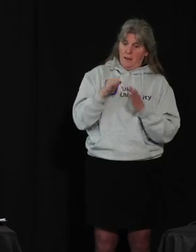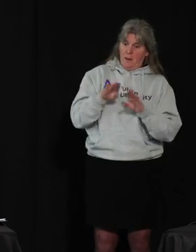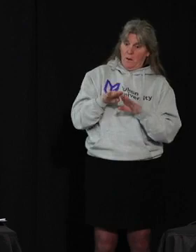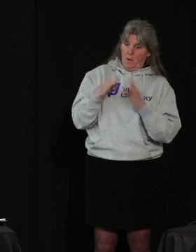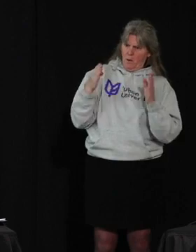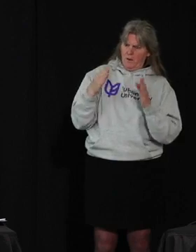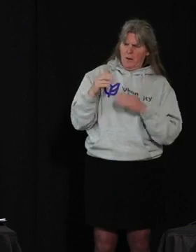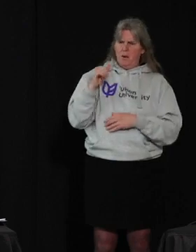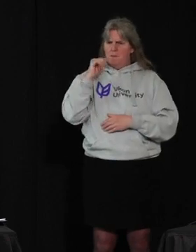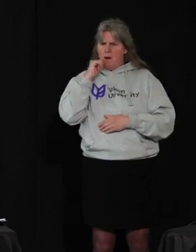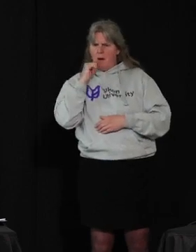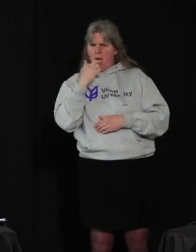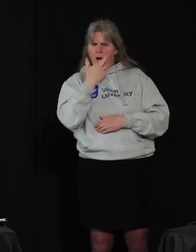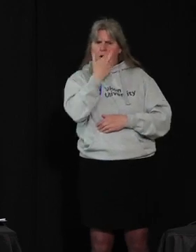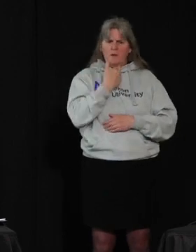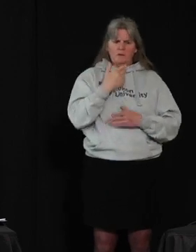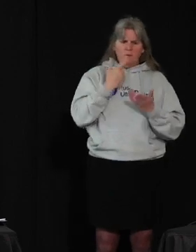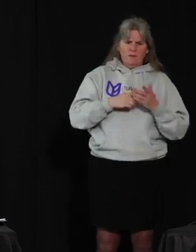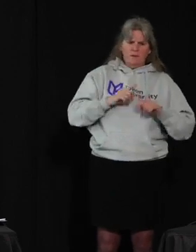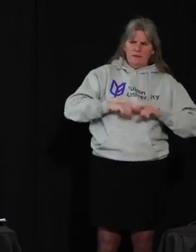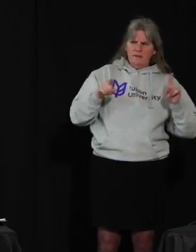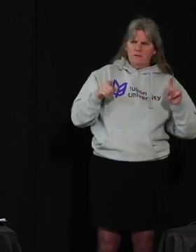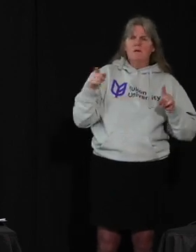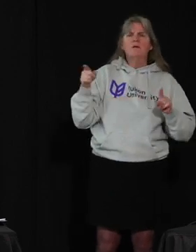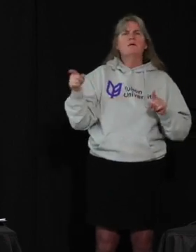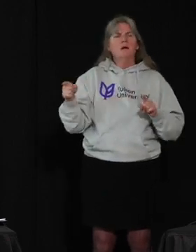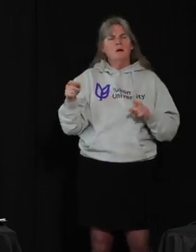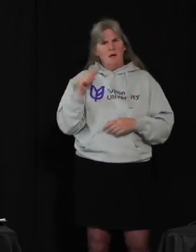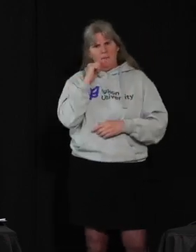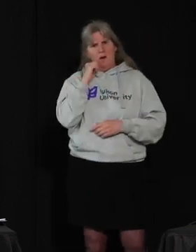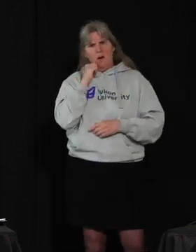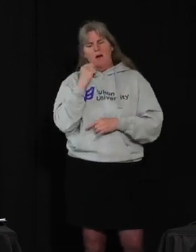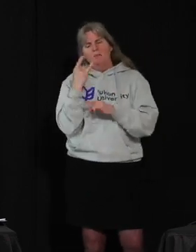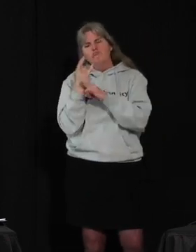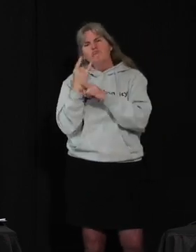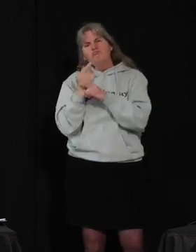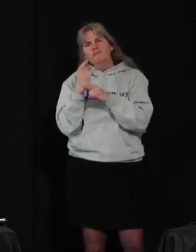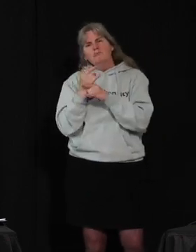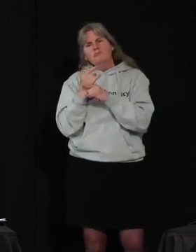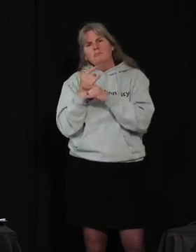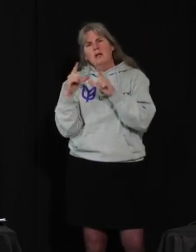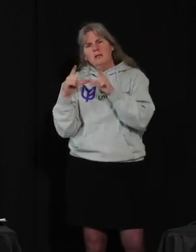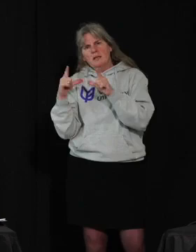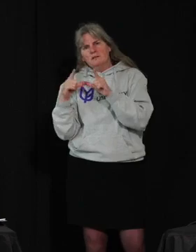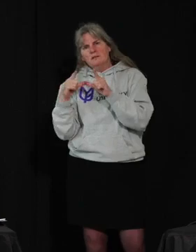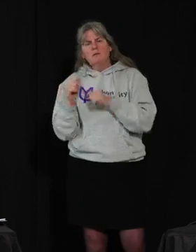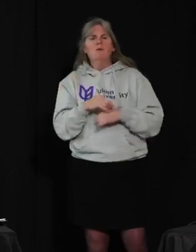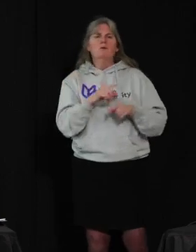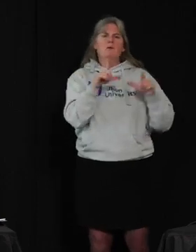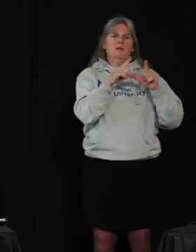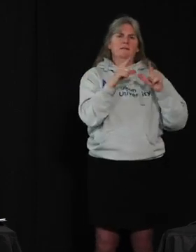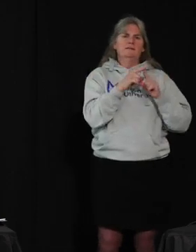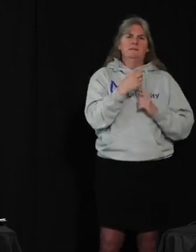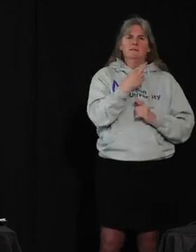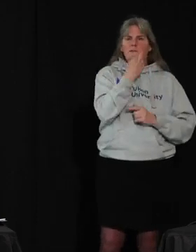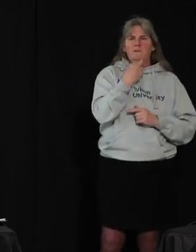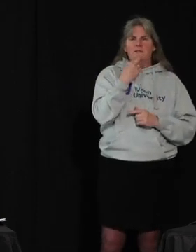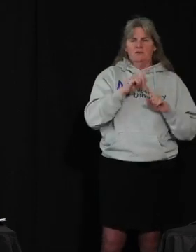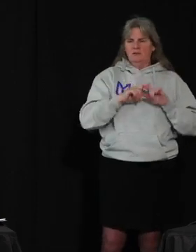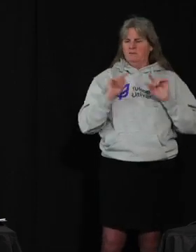and if not, what makes a bar different from a restaurant? Mostly licensing -- licensing. You have a license as a bar as a